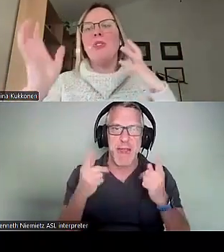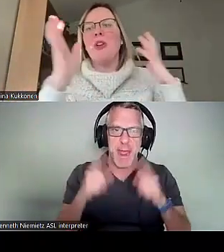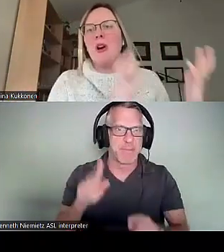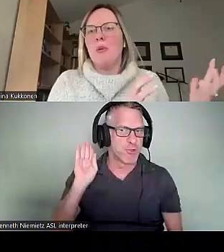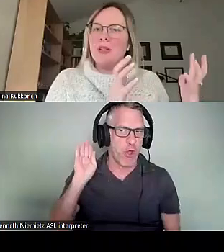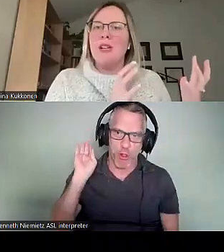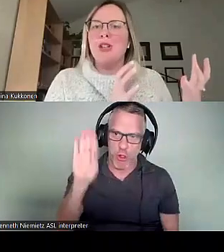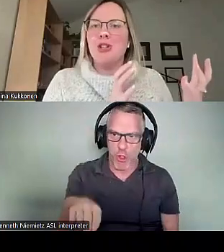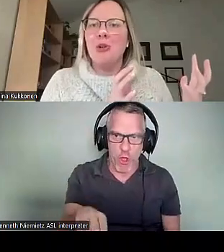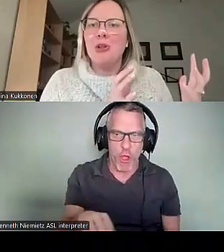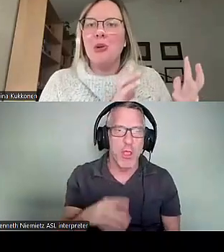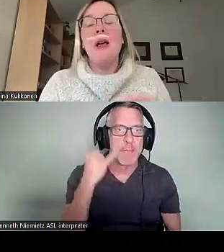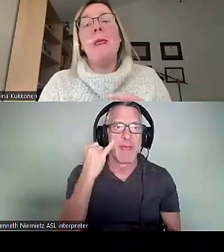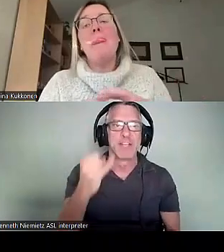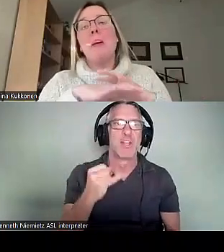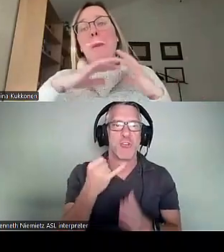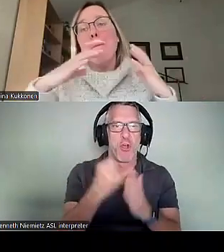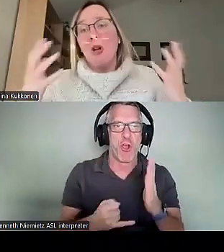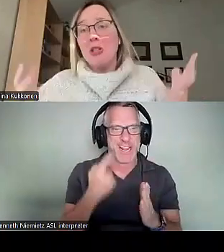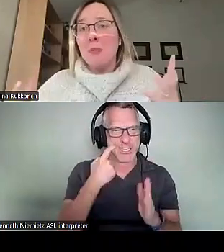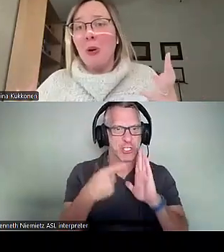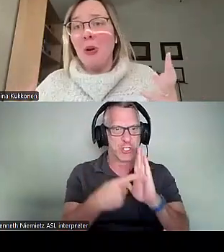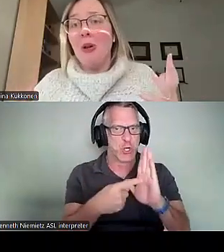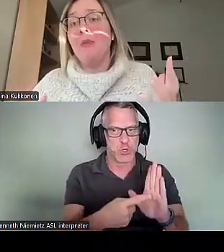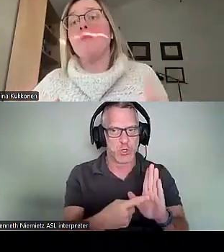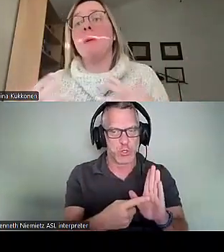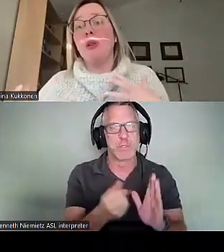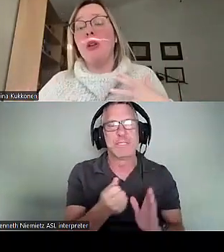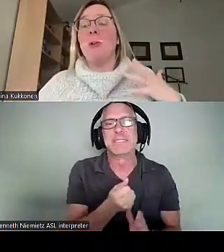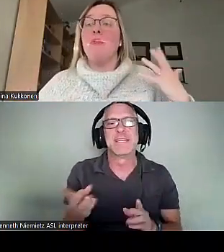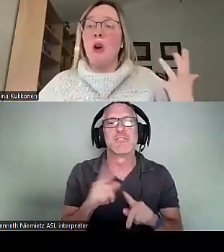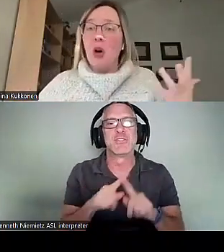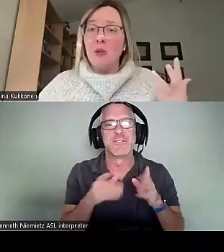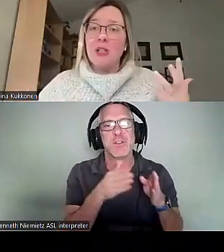with the artworks that I just showed you, there are multiple people that were involved